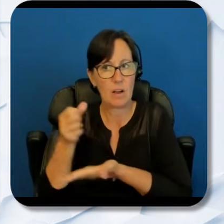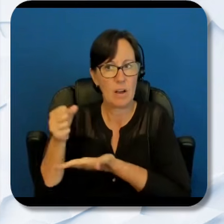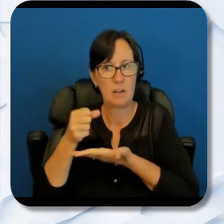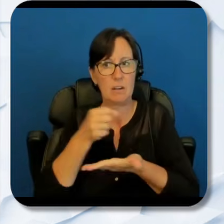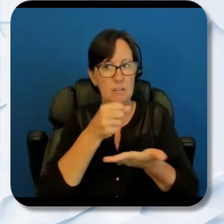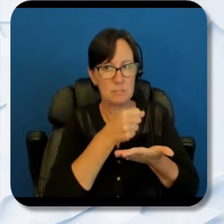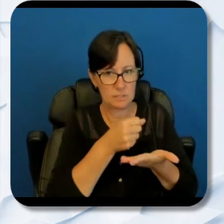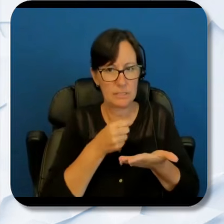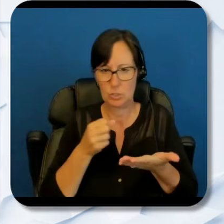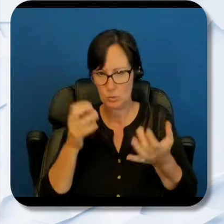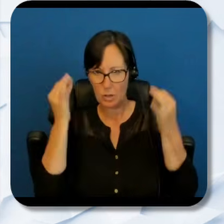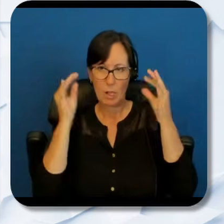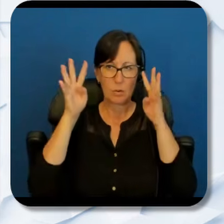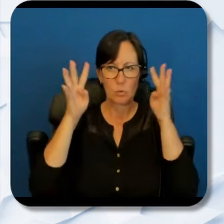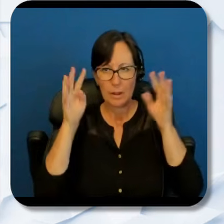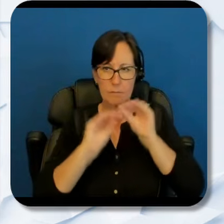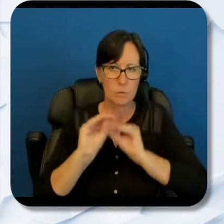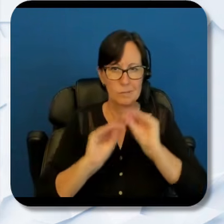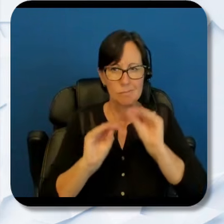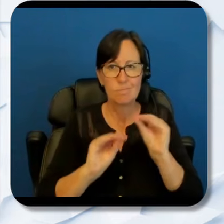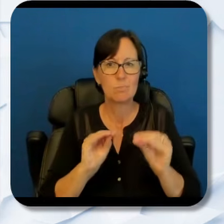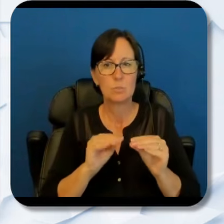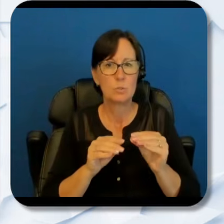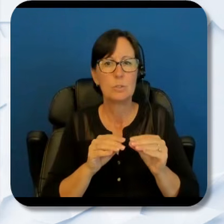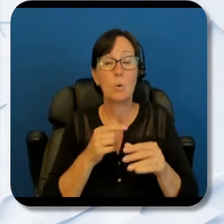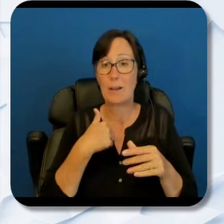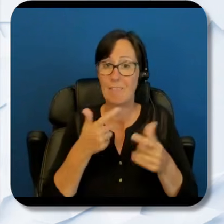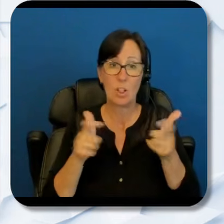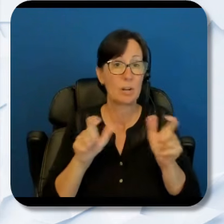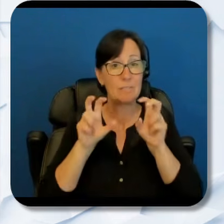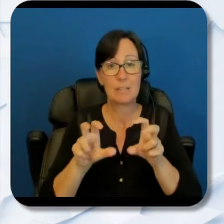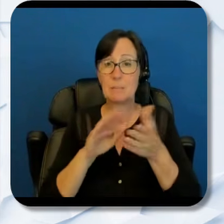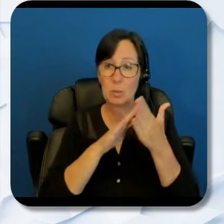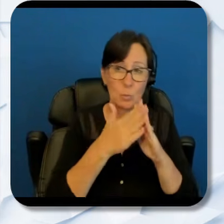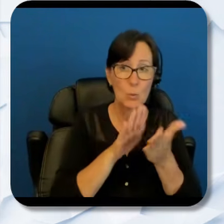these students. We have a large investment in our state and community schools, with additional